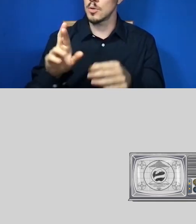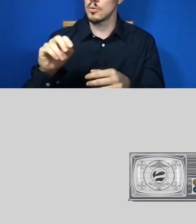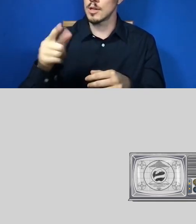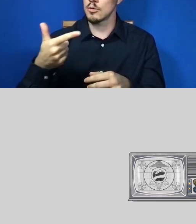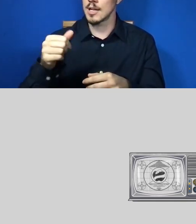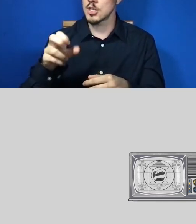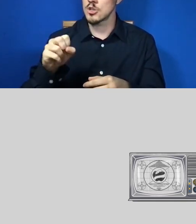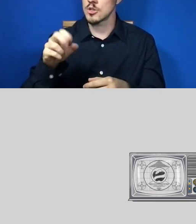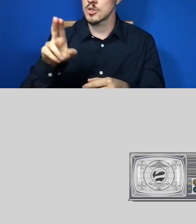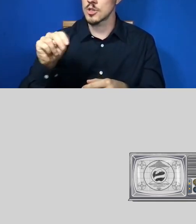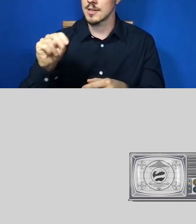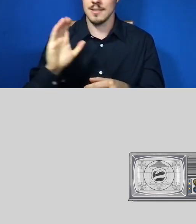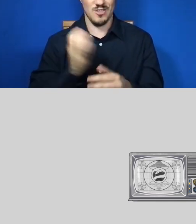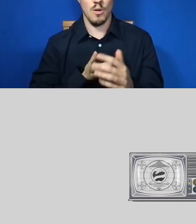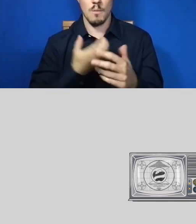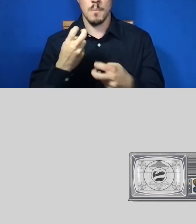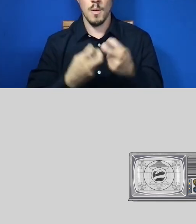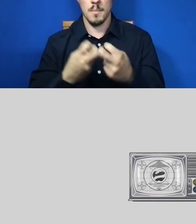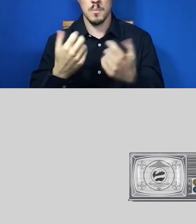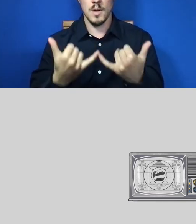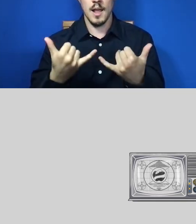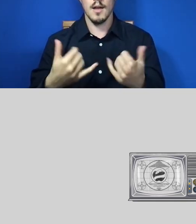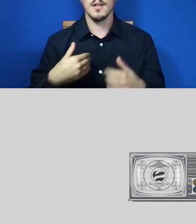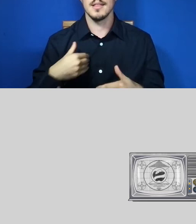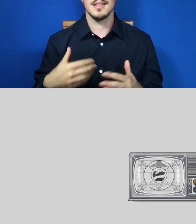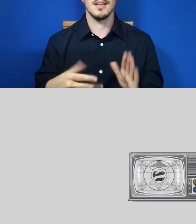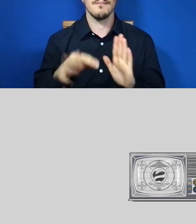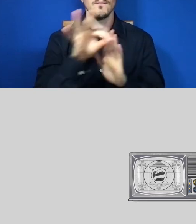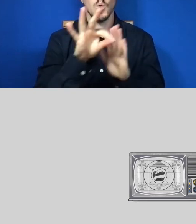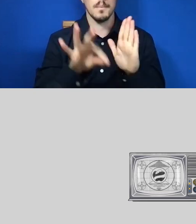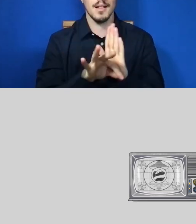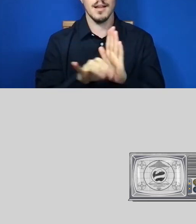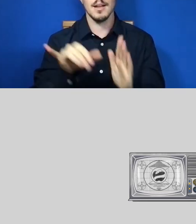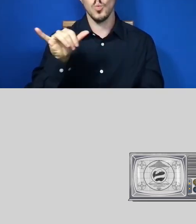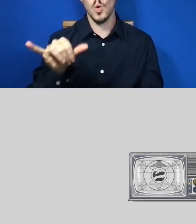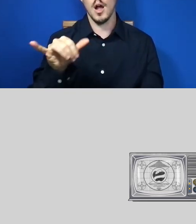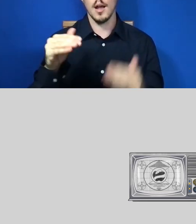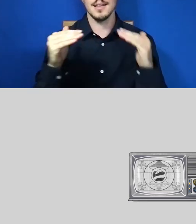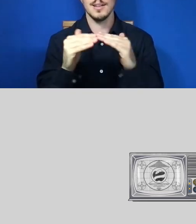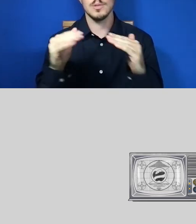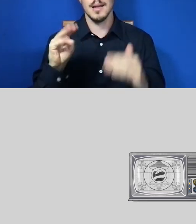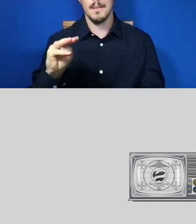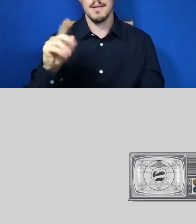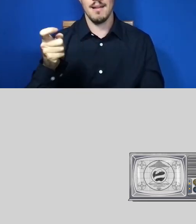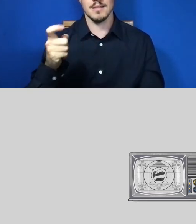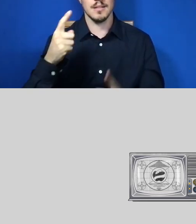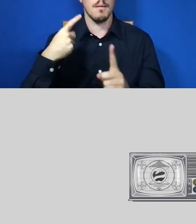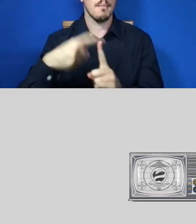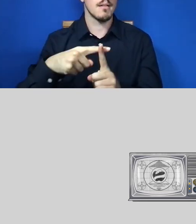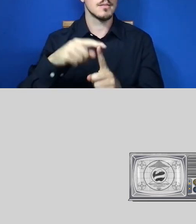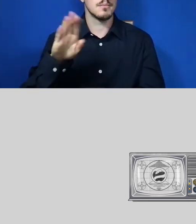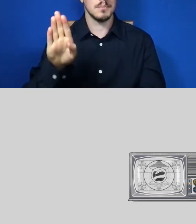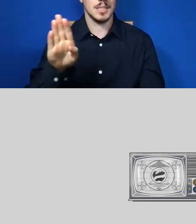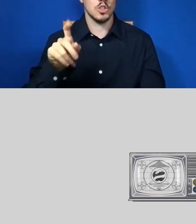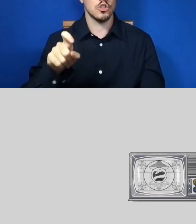which is our problem here, the equation is Y equals MX plus B. We should have a linear equation.